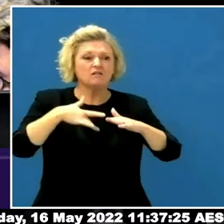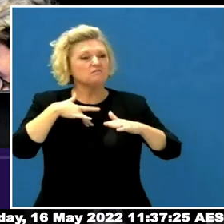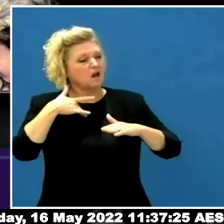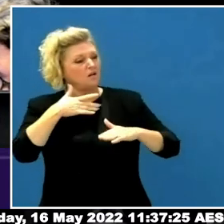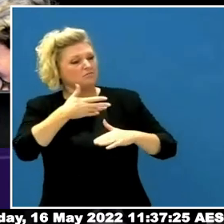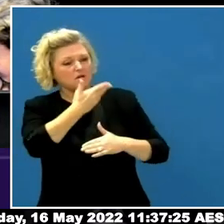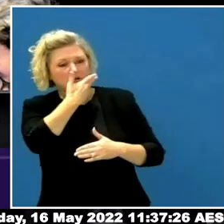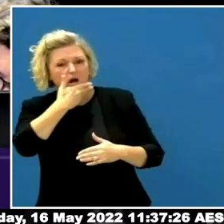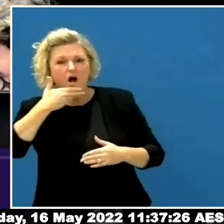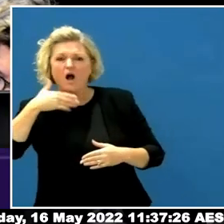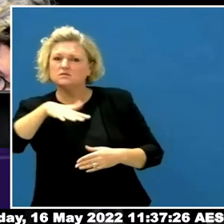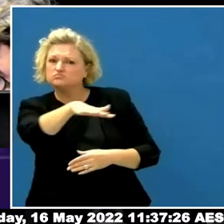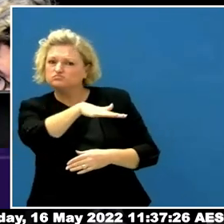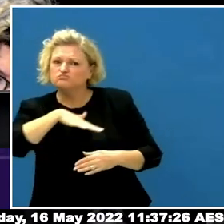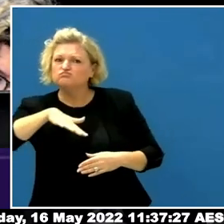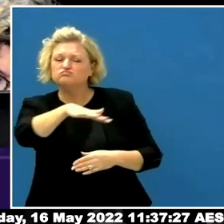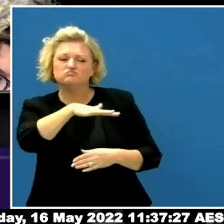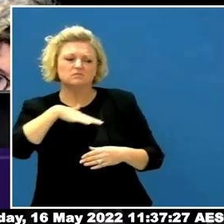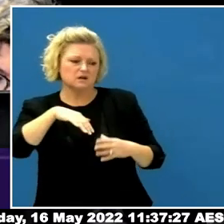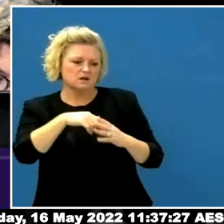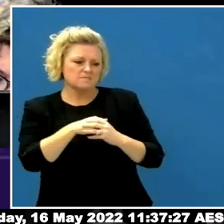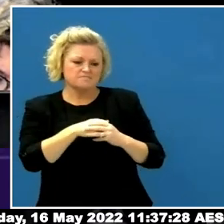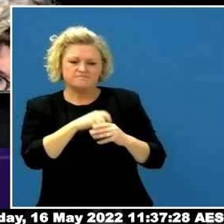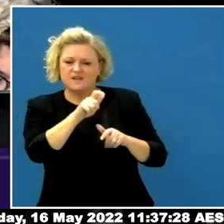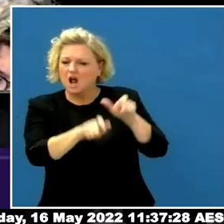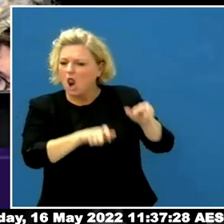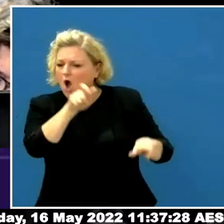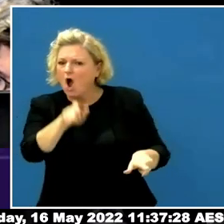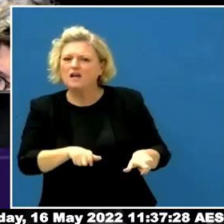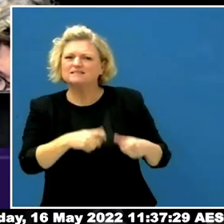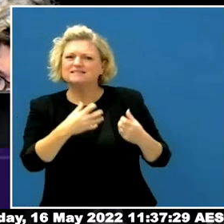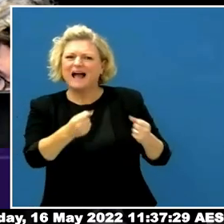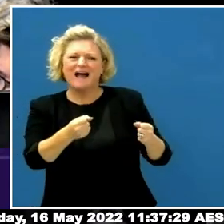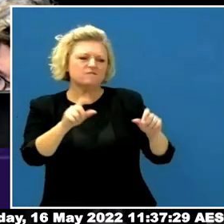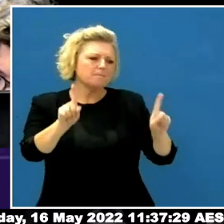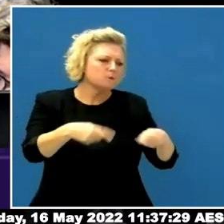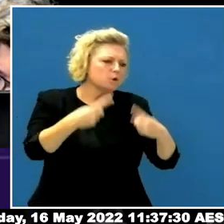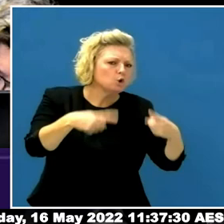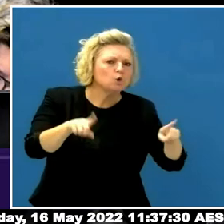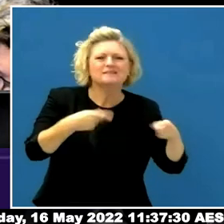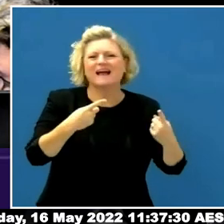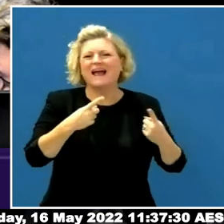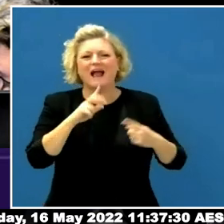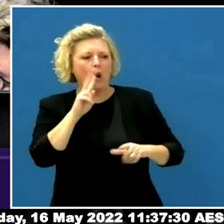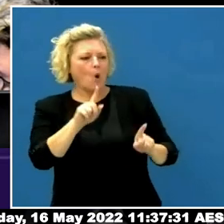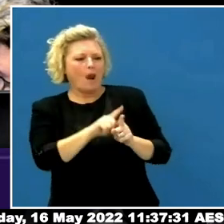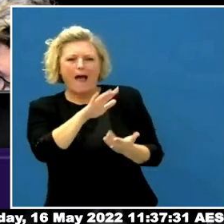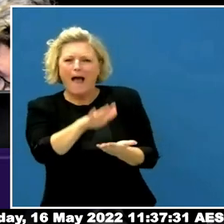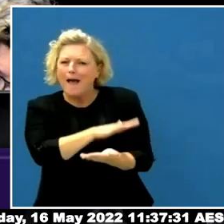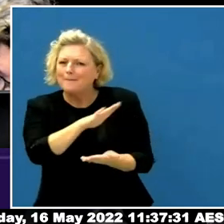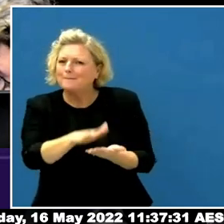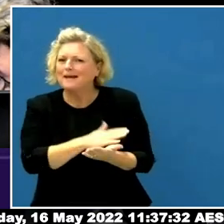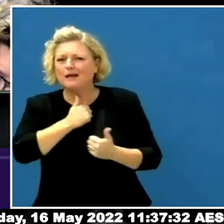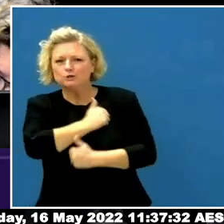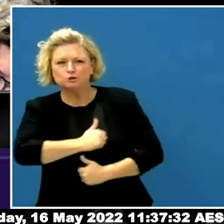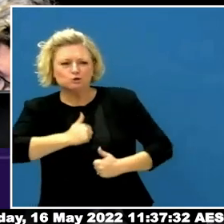Every time he'd go there, the clients were, like, playing music and seemed to be enjoying themselves. MR FOGARTY: This was the Paull Street address.